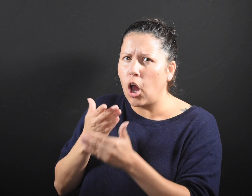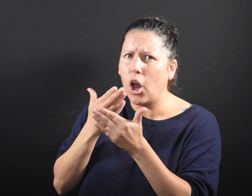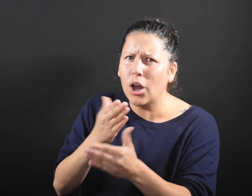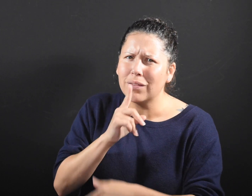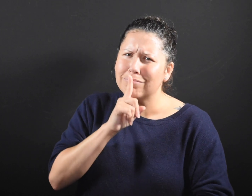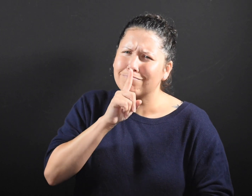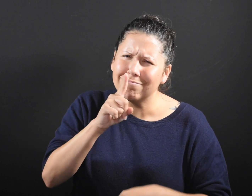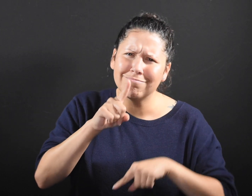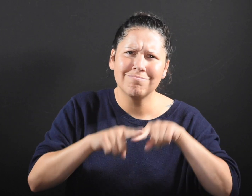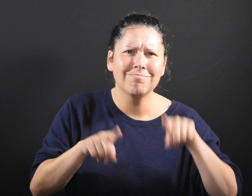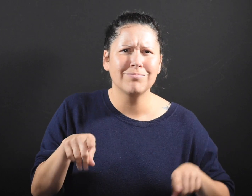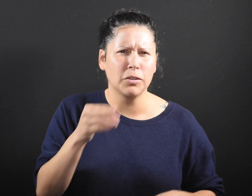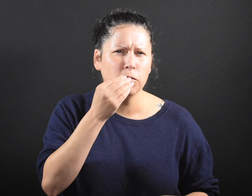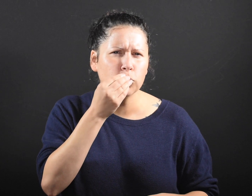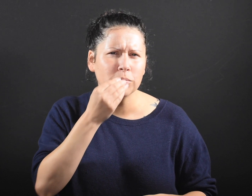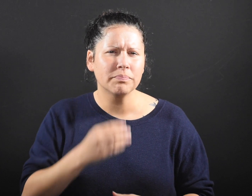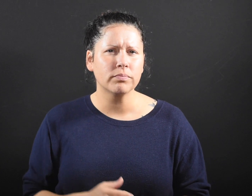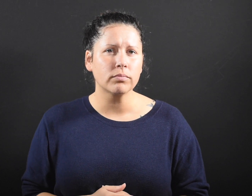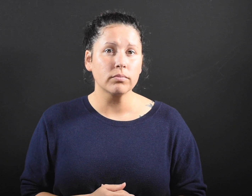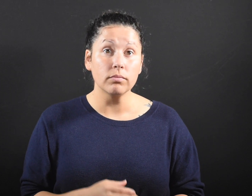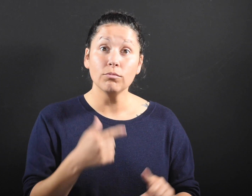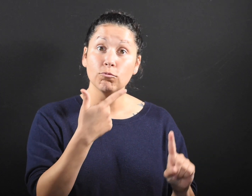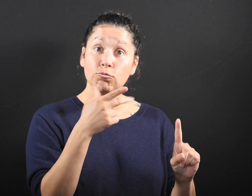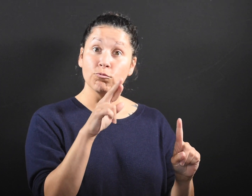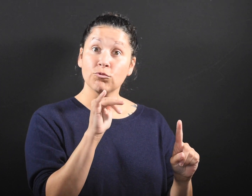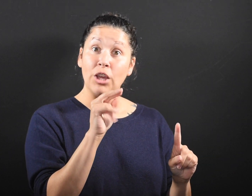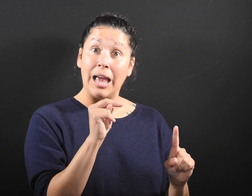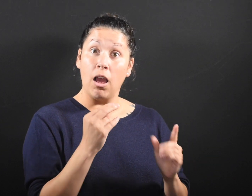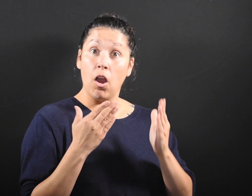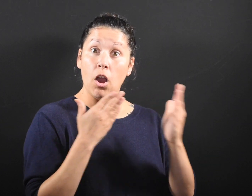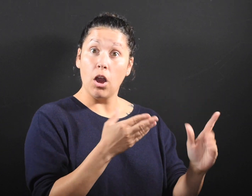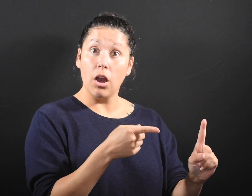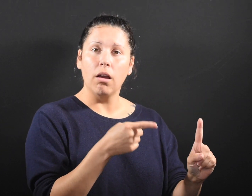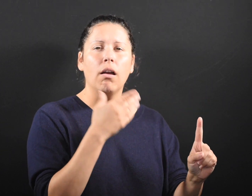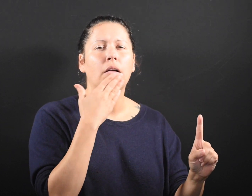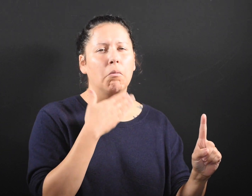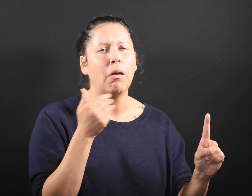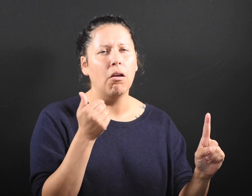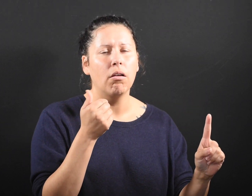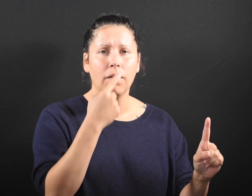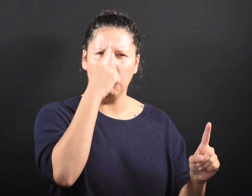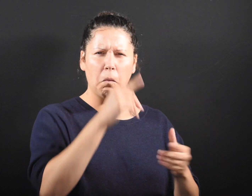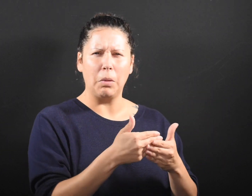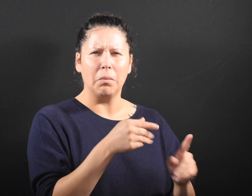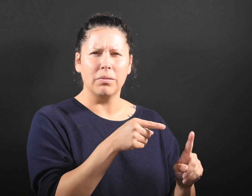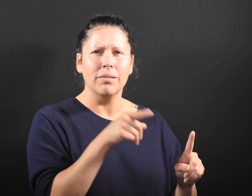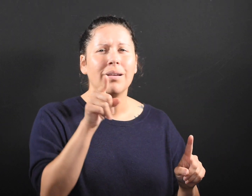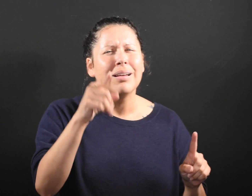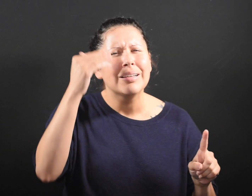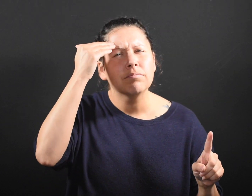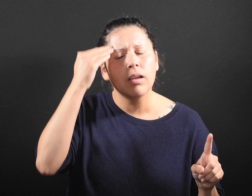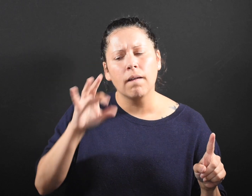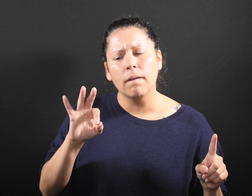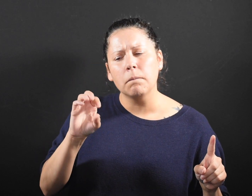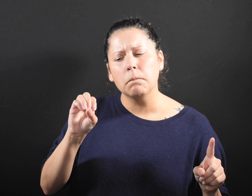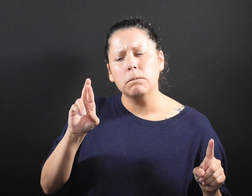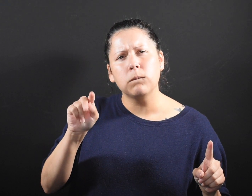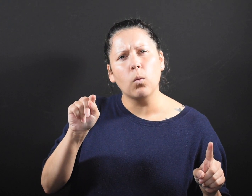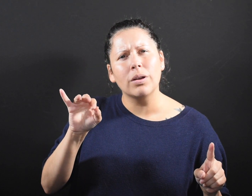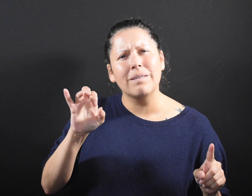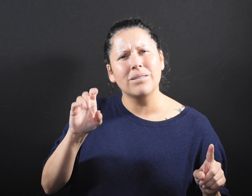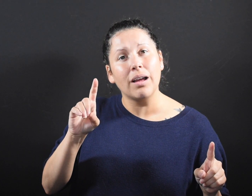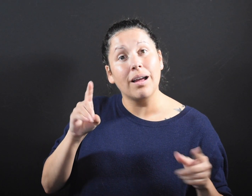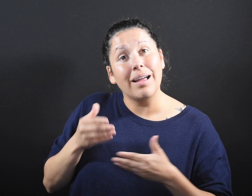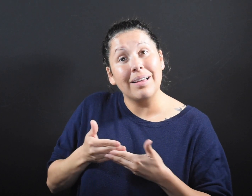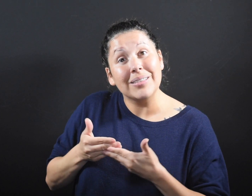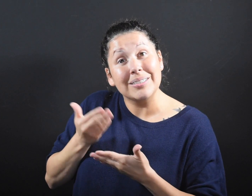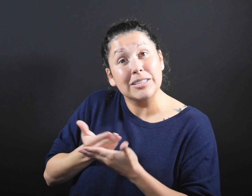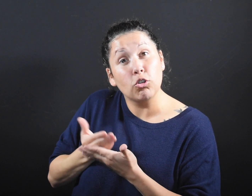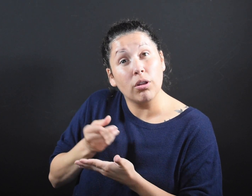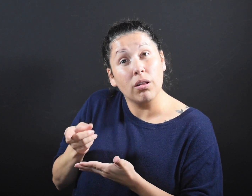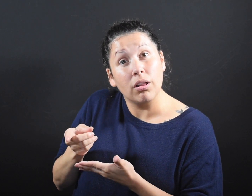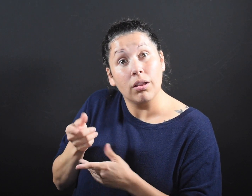● Switch up your grains. Fortified infant cereals can be a good source of nutrition for babies,